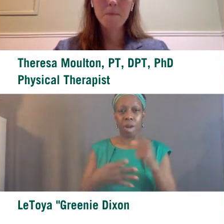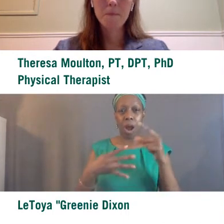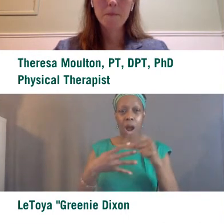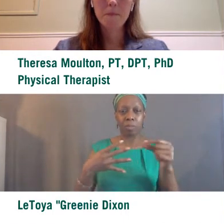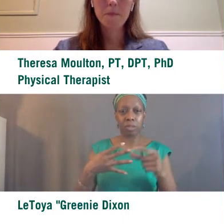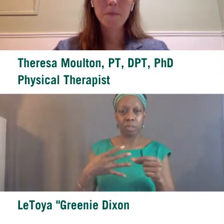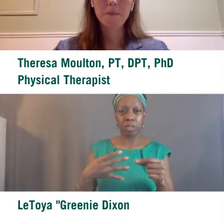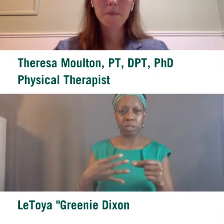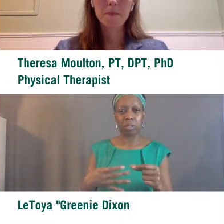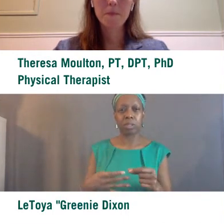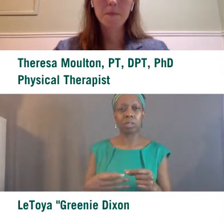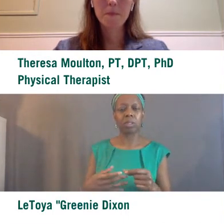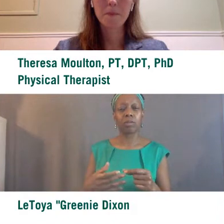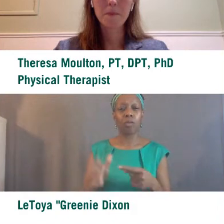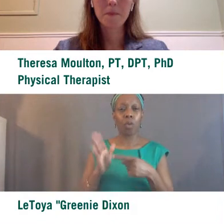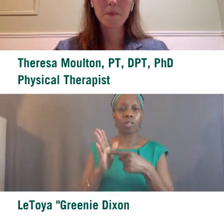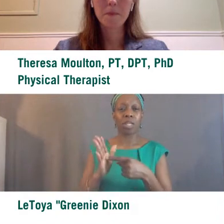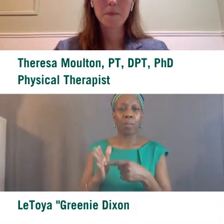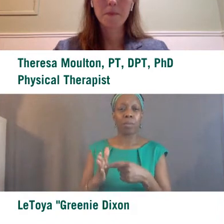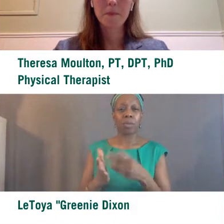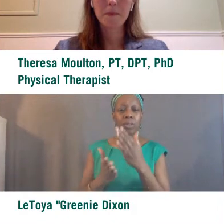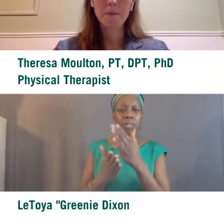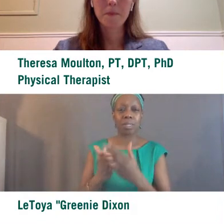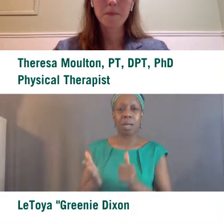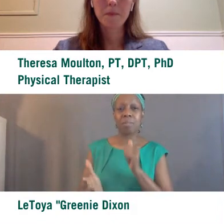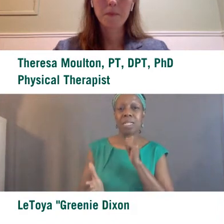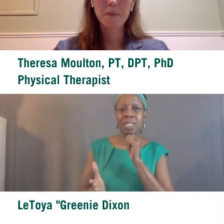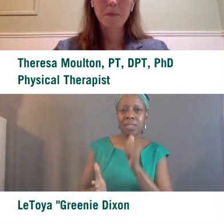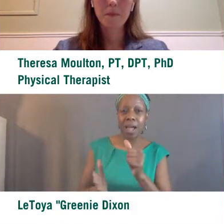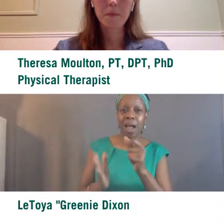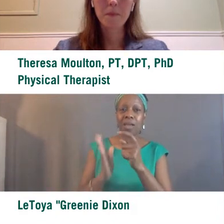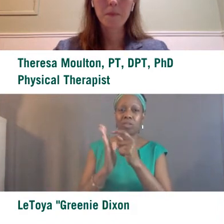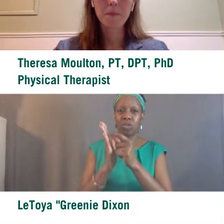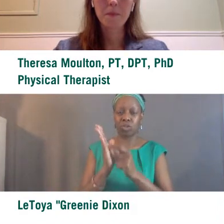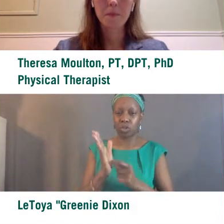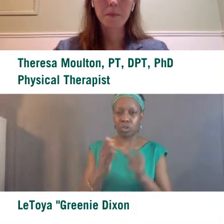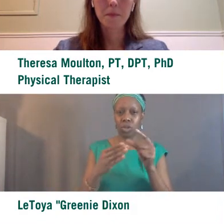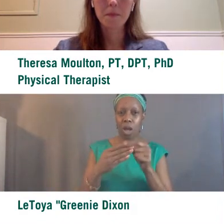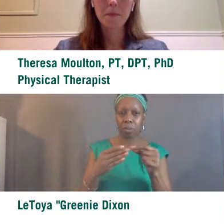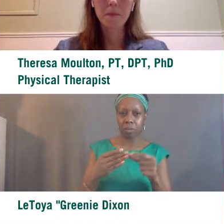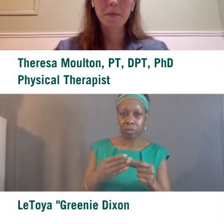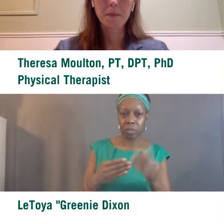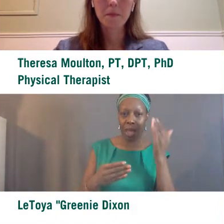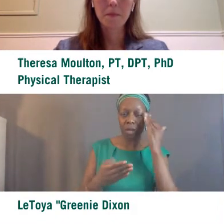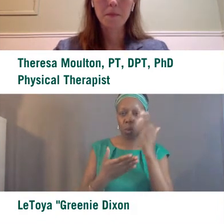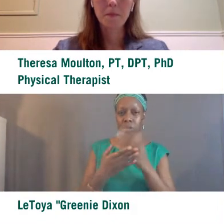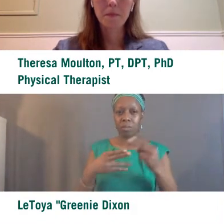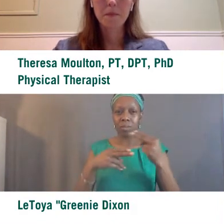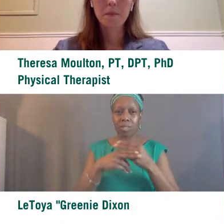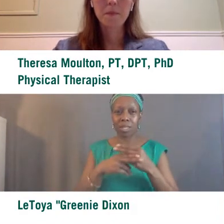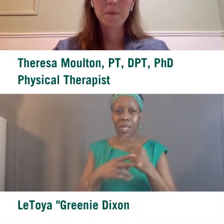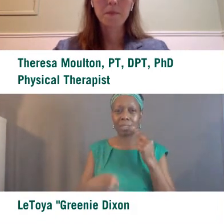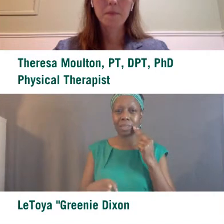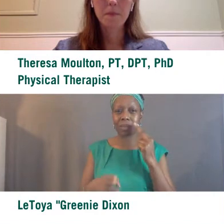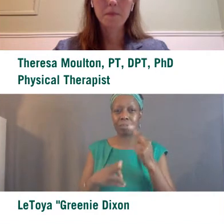I know in one of the slides we talked about some surgical different procedures that may actually have to end up happening. But what are some of the other surgical options